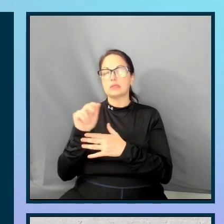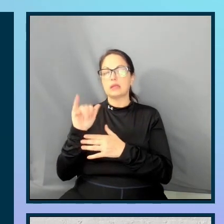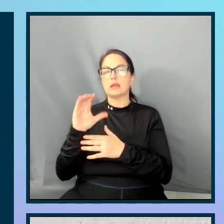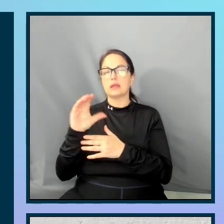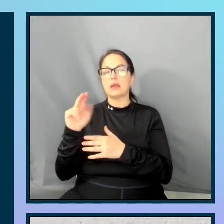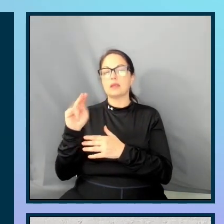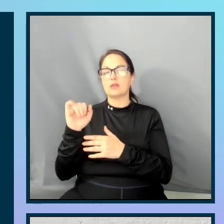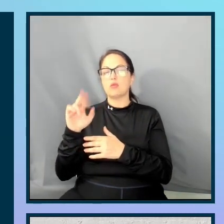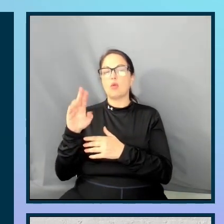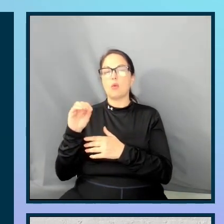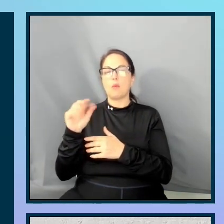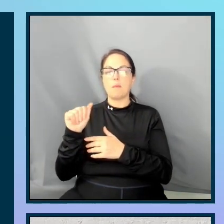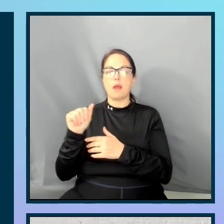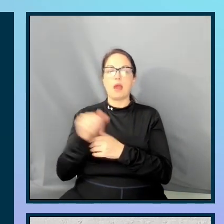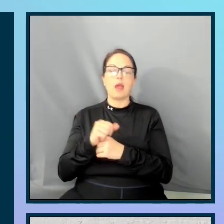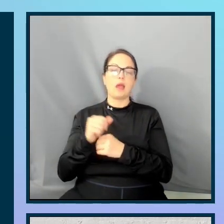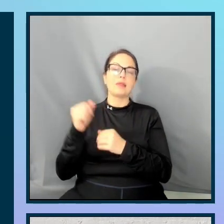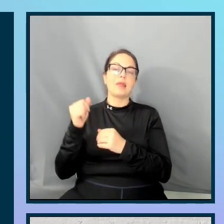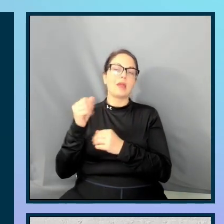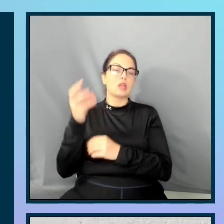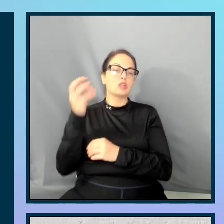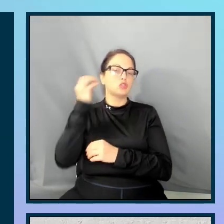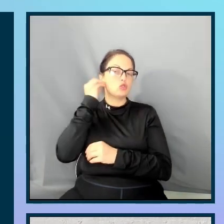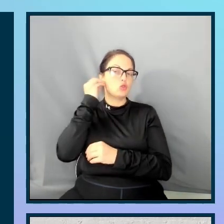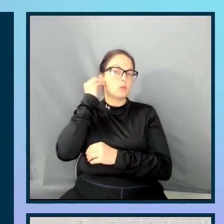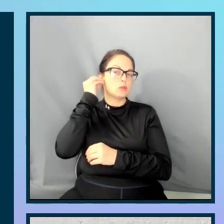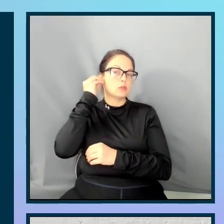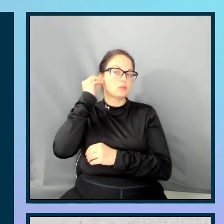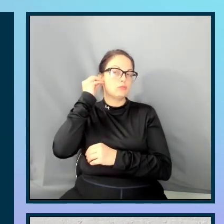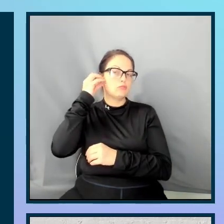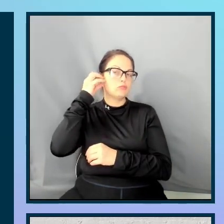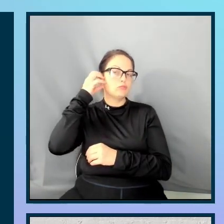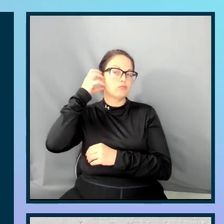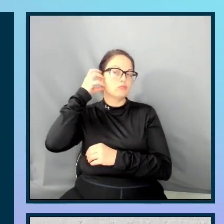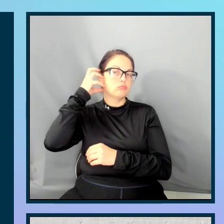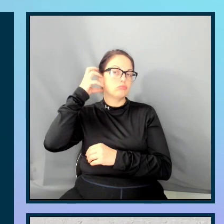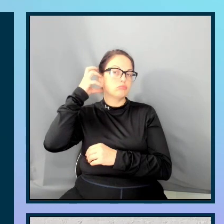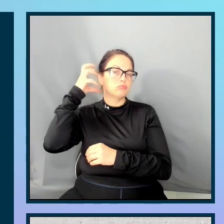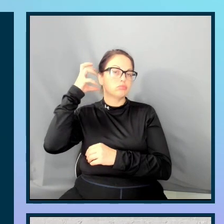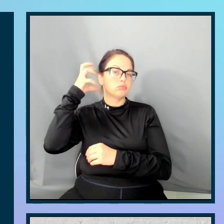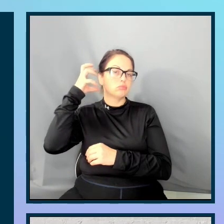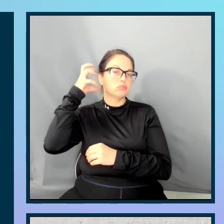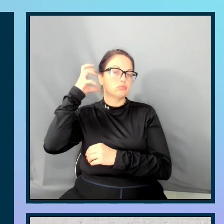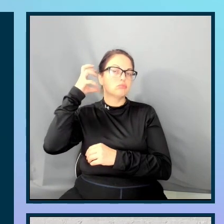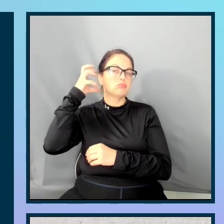Acoustic neuromas are slow growing tumors that affect the eighth cranial nerve, which impacts the ear,